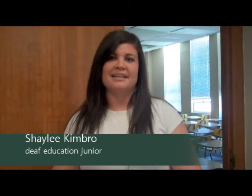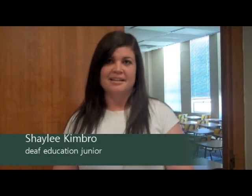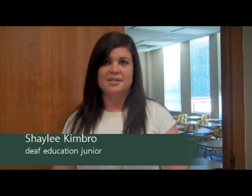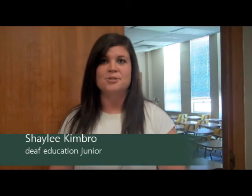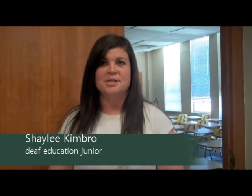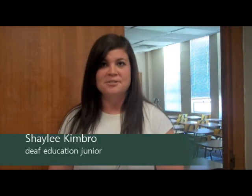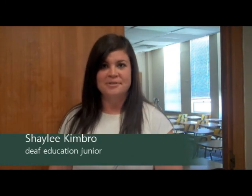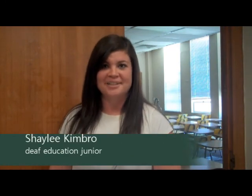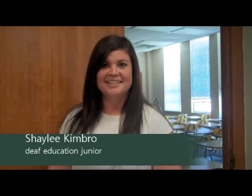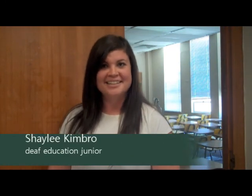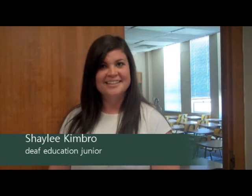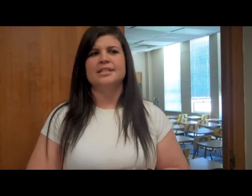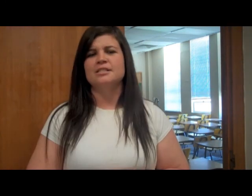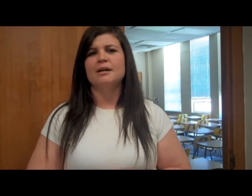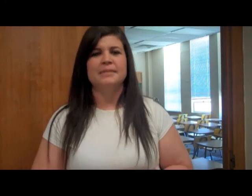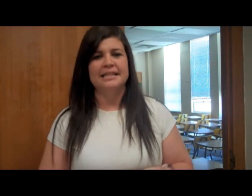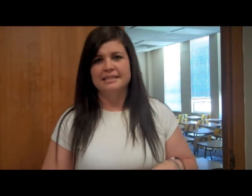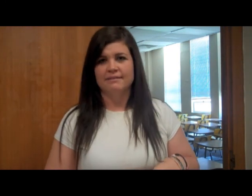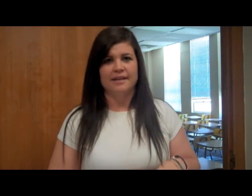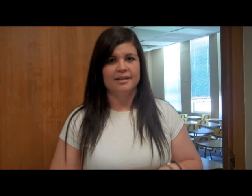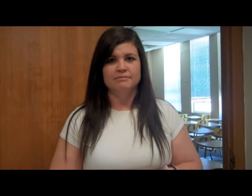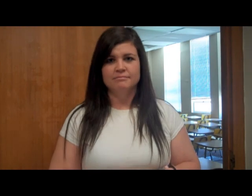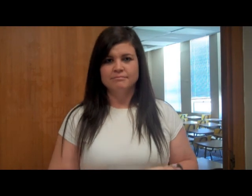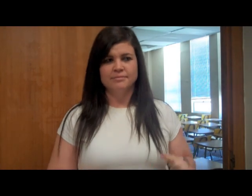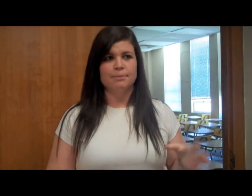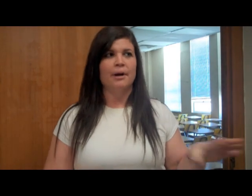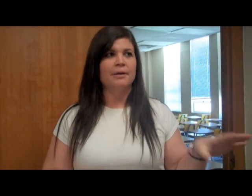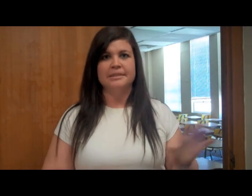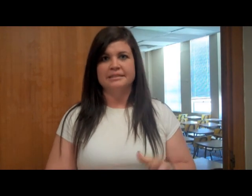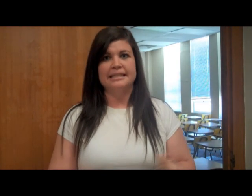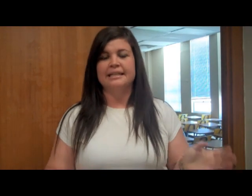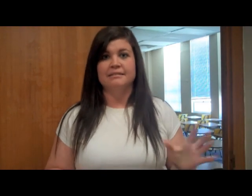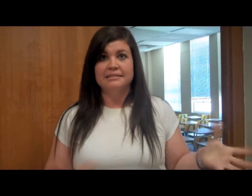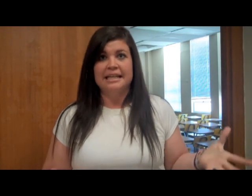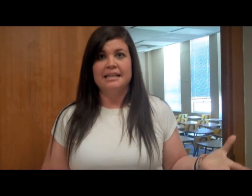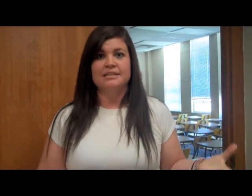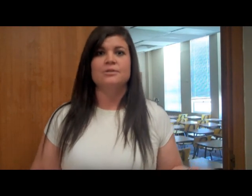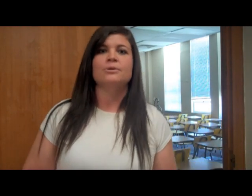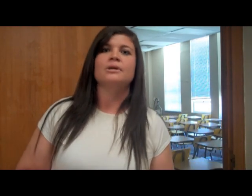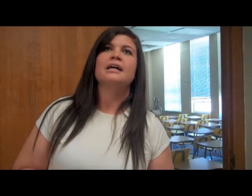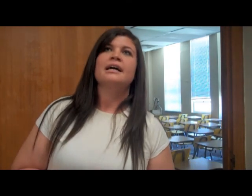to transfer. There’s not many deaf ed departments in any